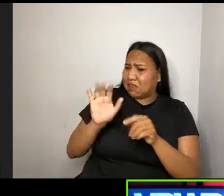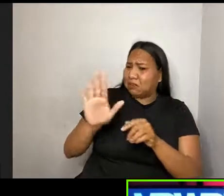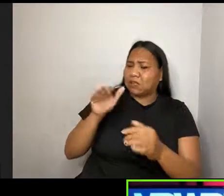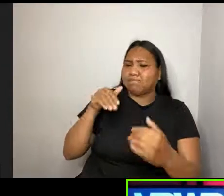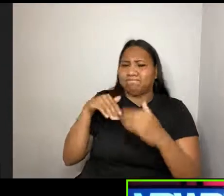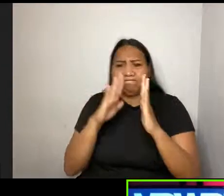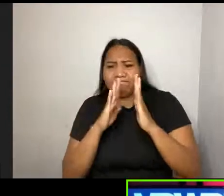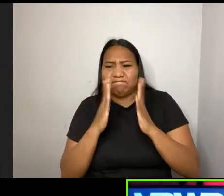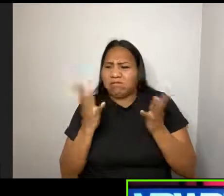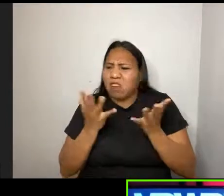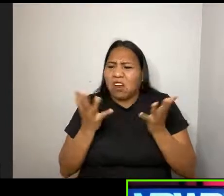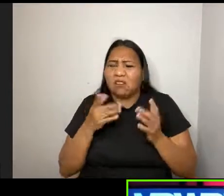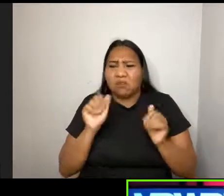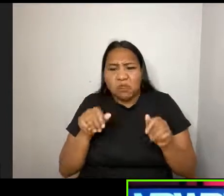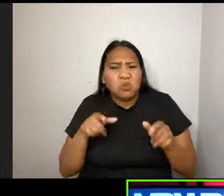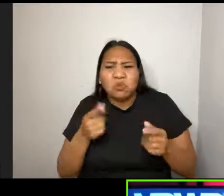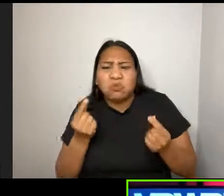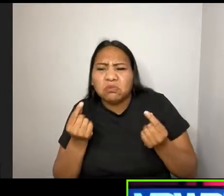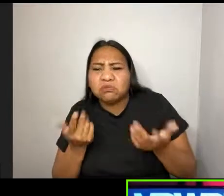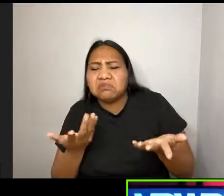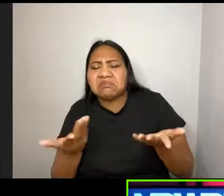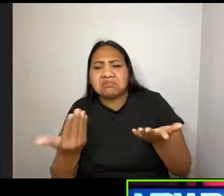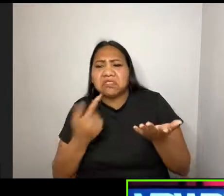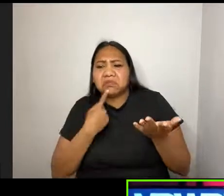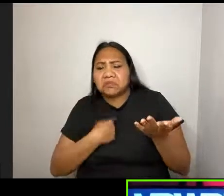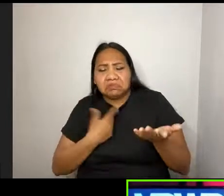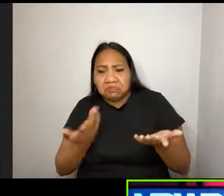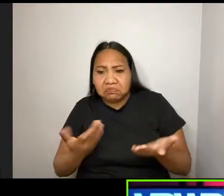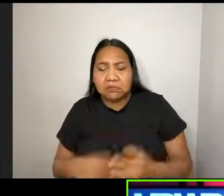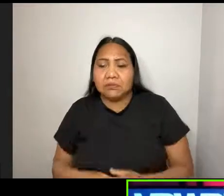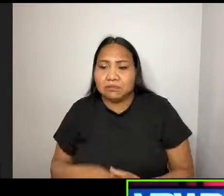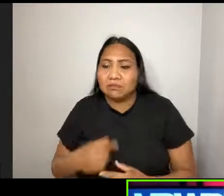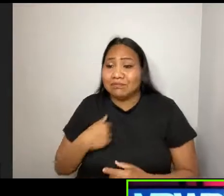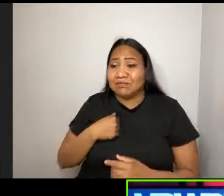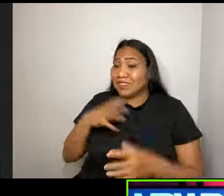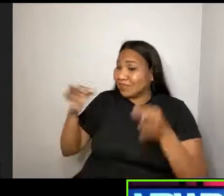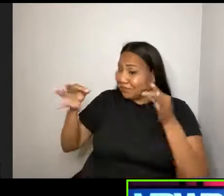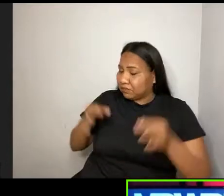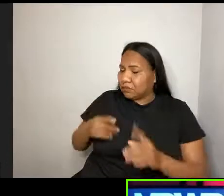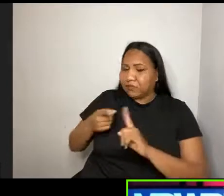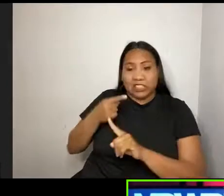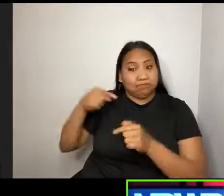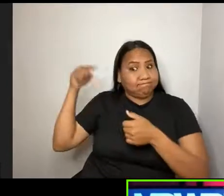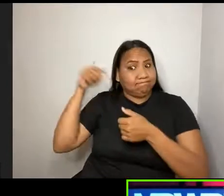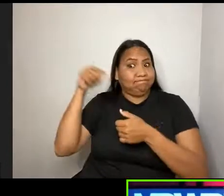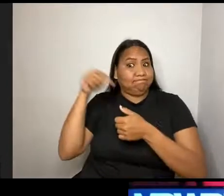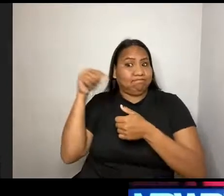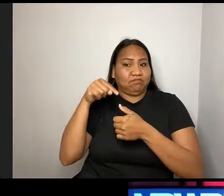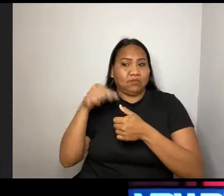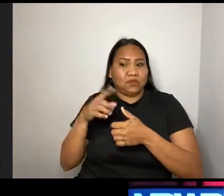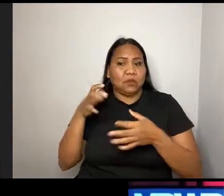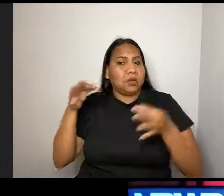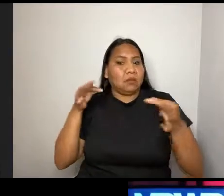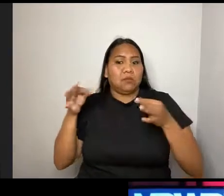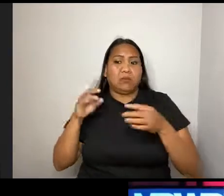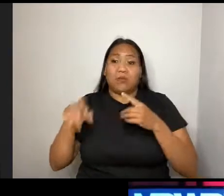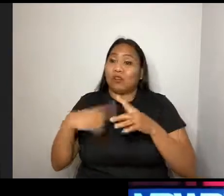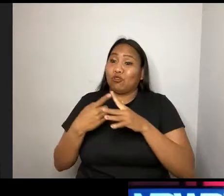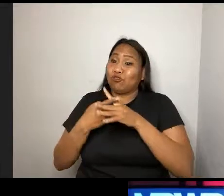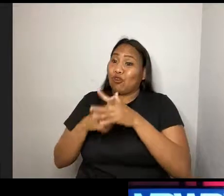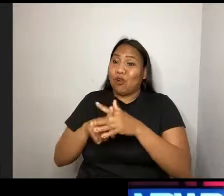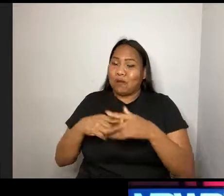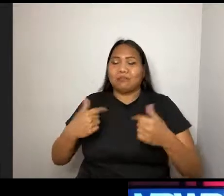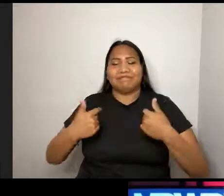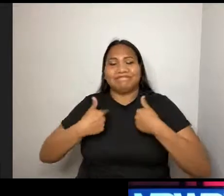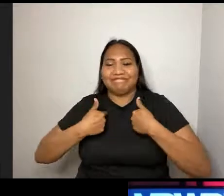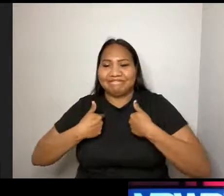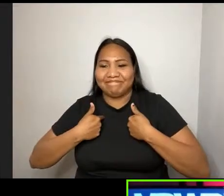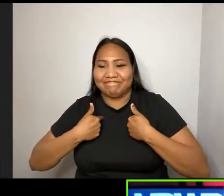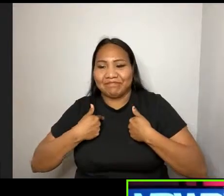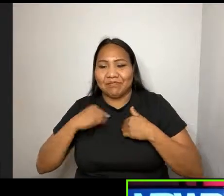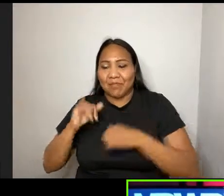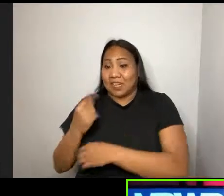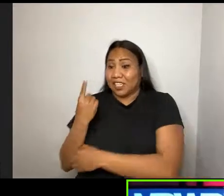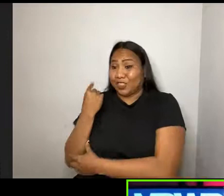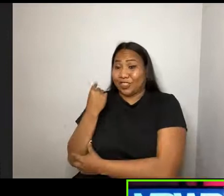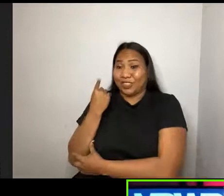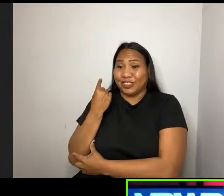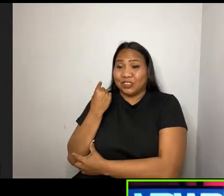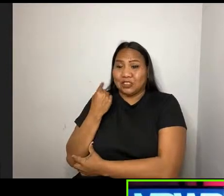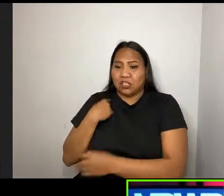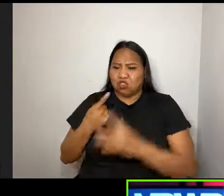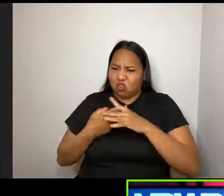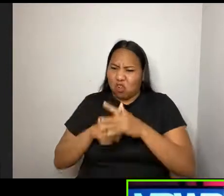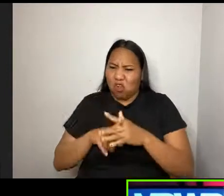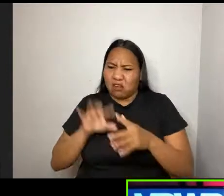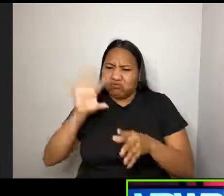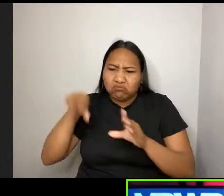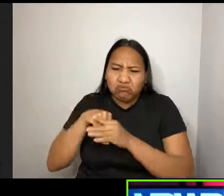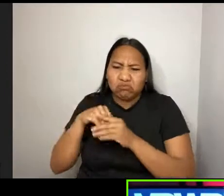into that after I talk about what started for me to get into informing MPWRDX. The pandemic